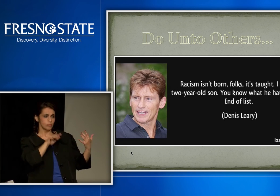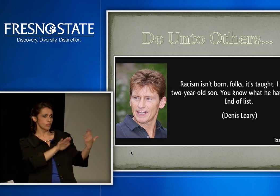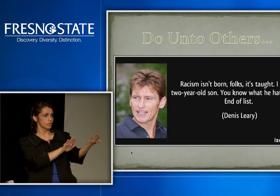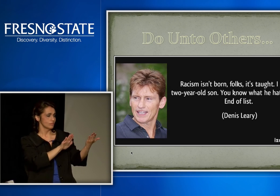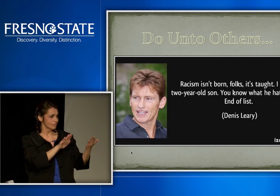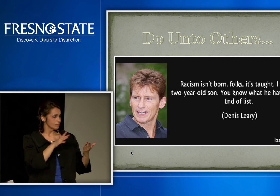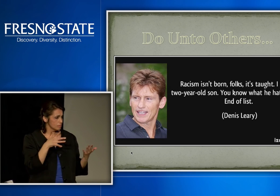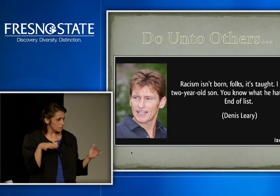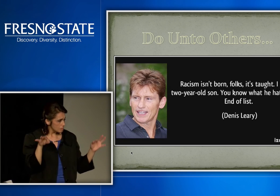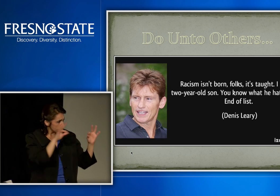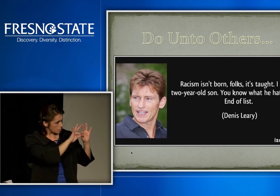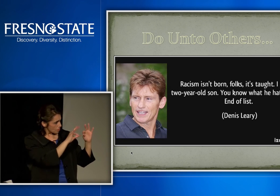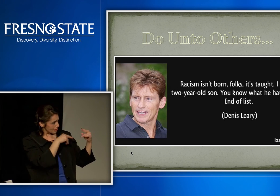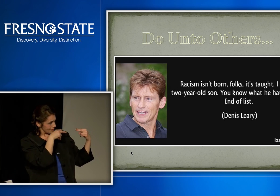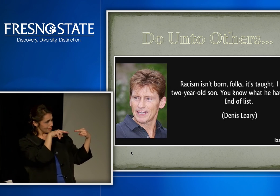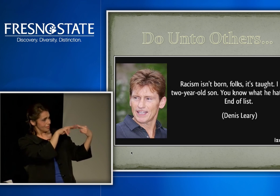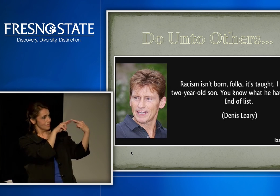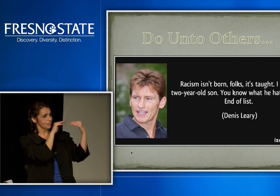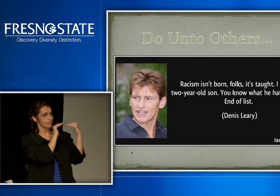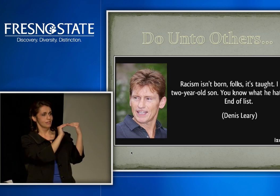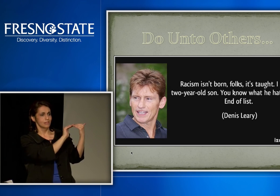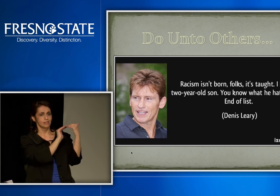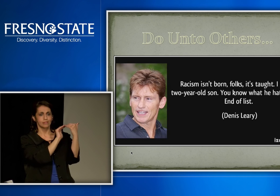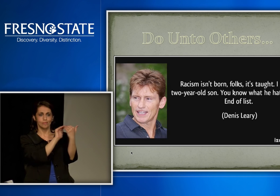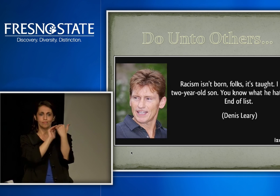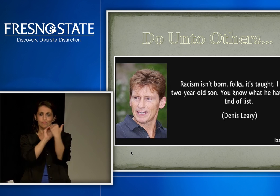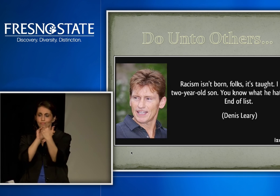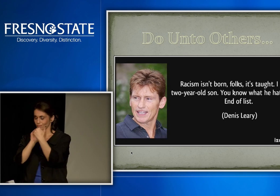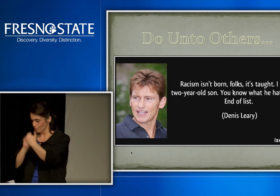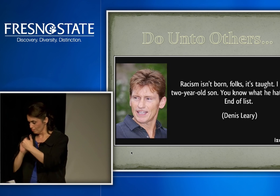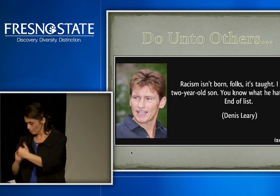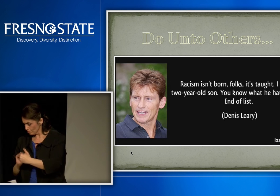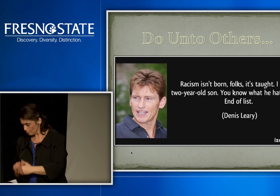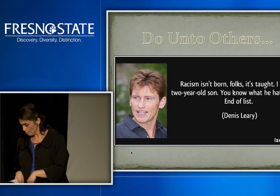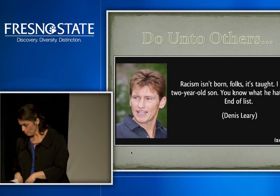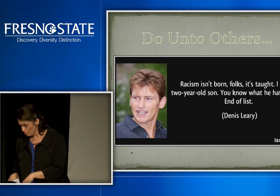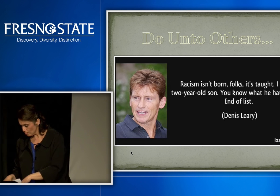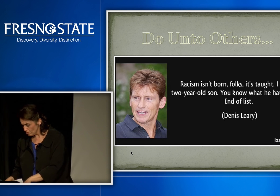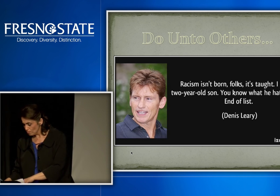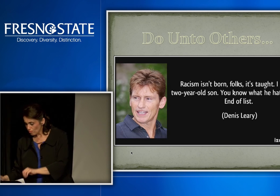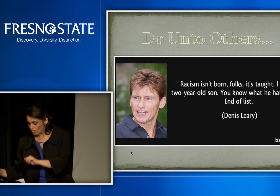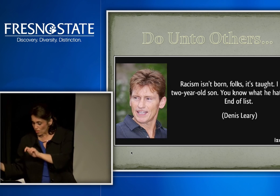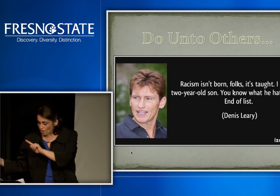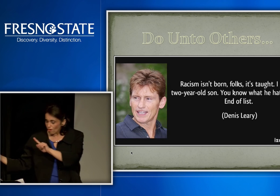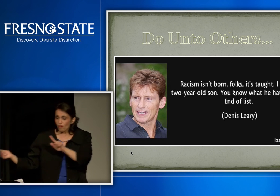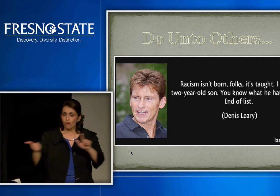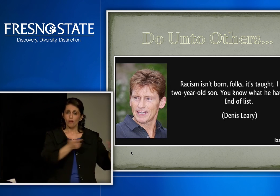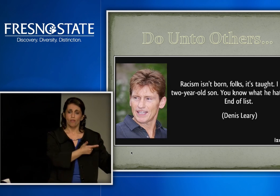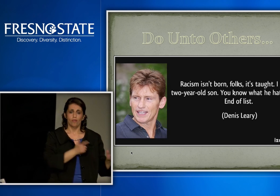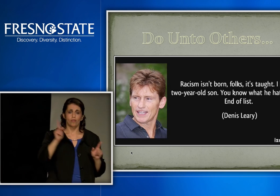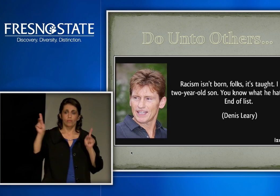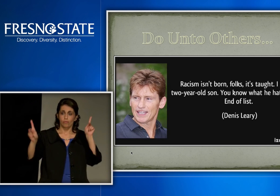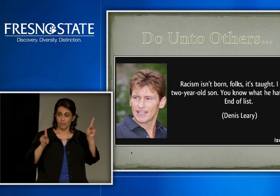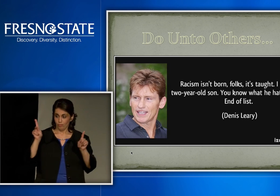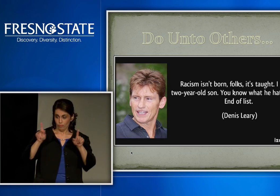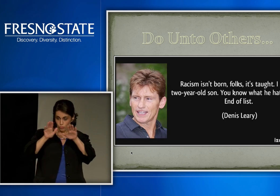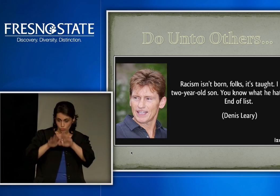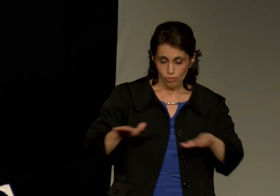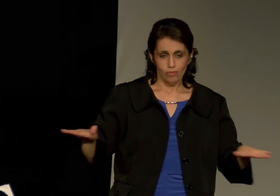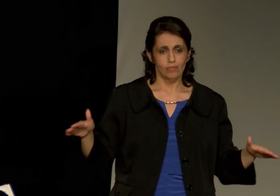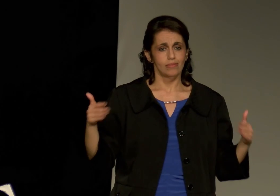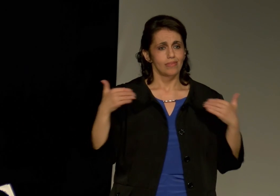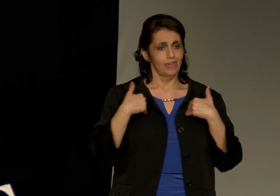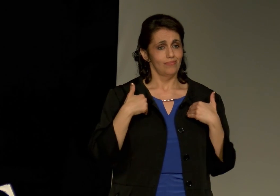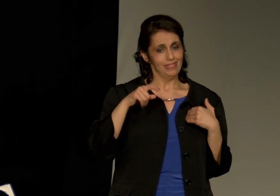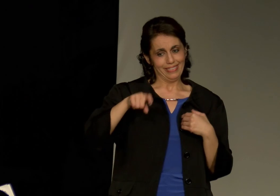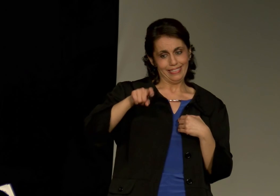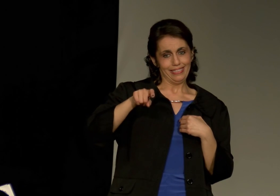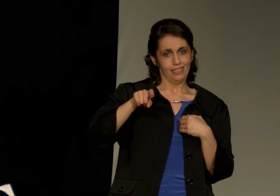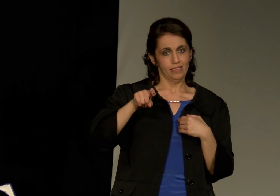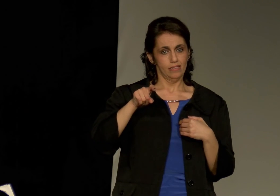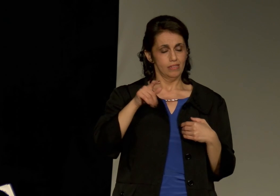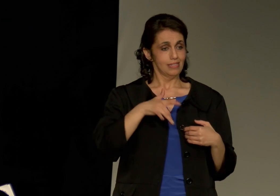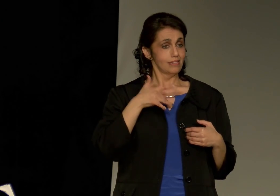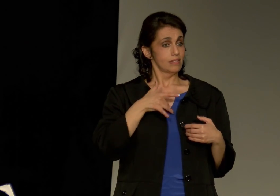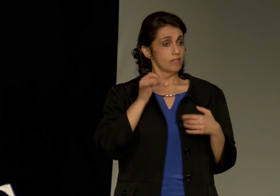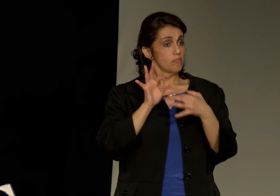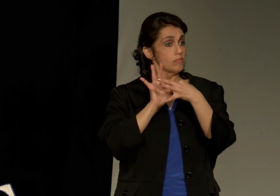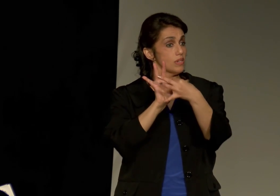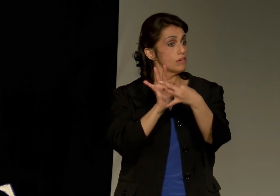that same philosophy; that same approach, to see each other as equals.